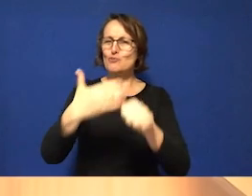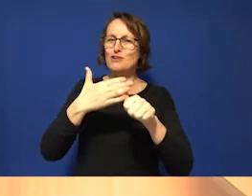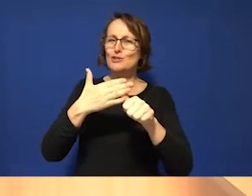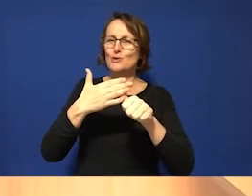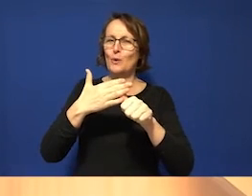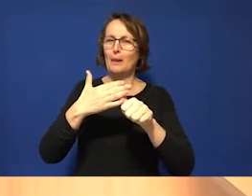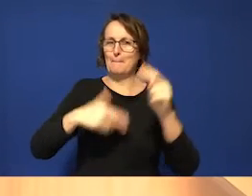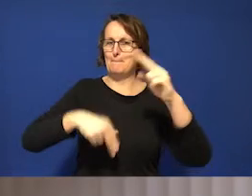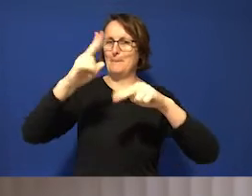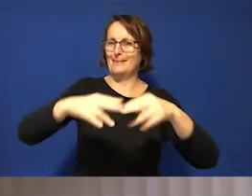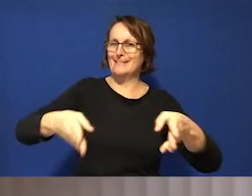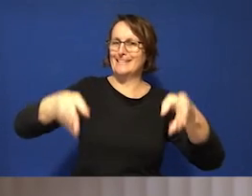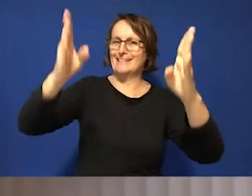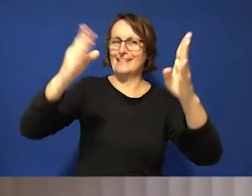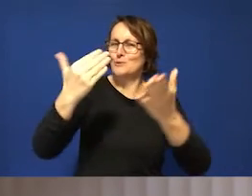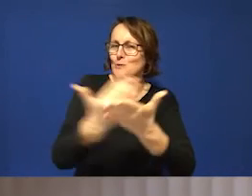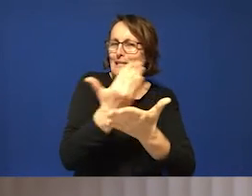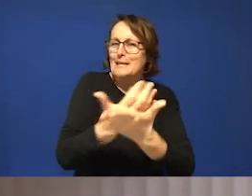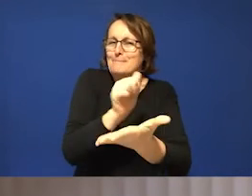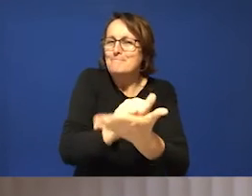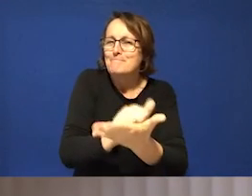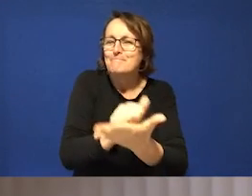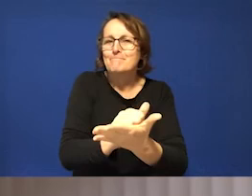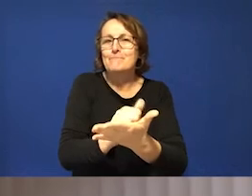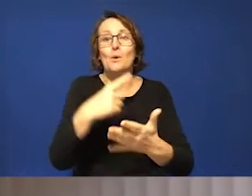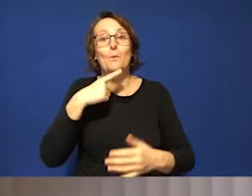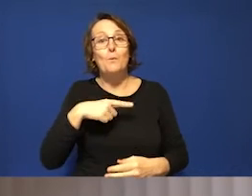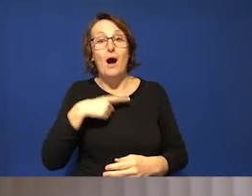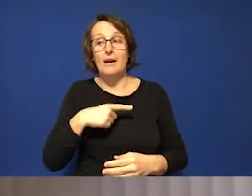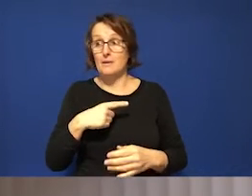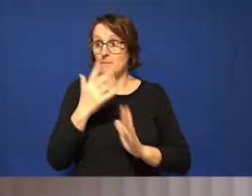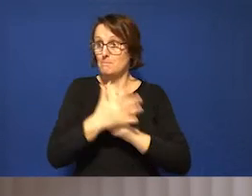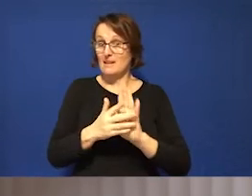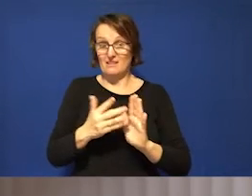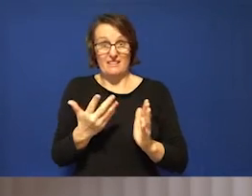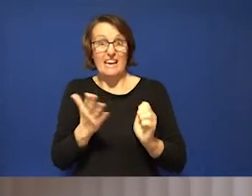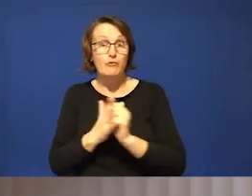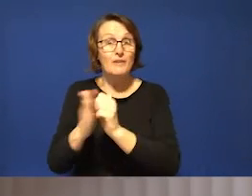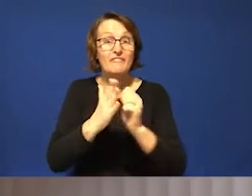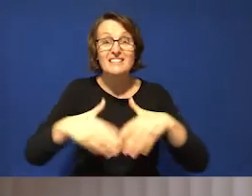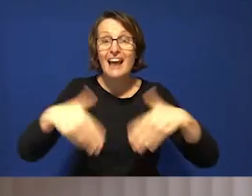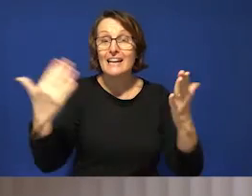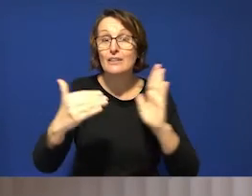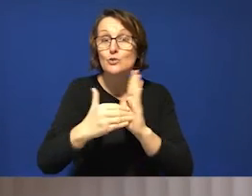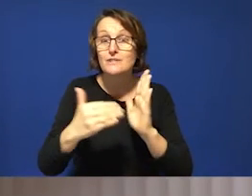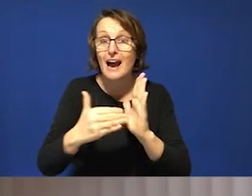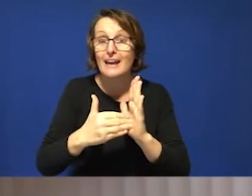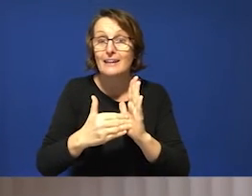and being tent behind that was whatever we do today takes the building back to the original bones